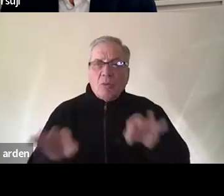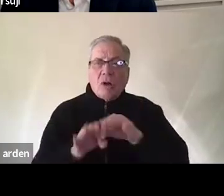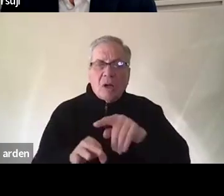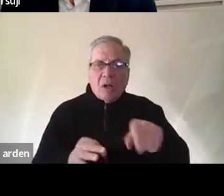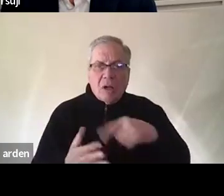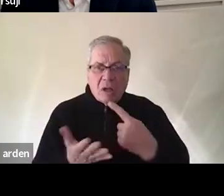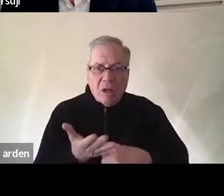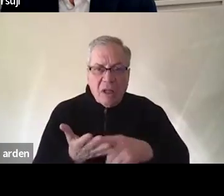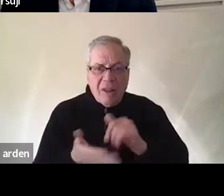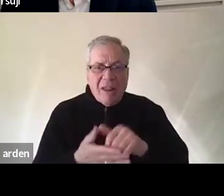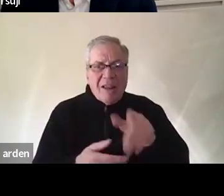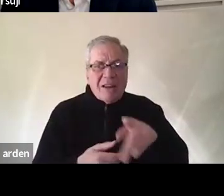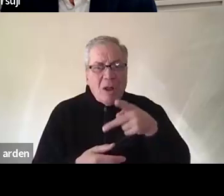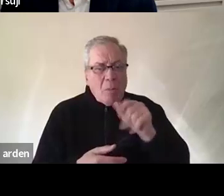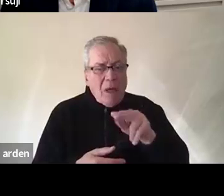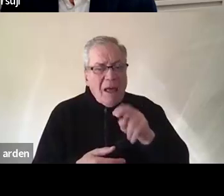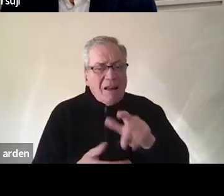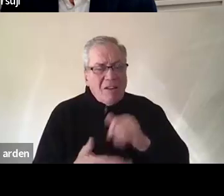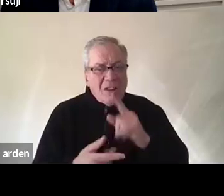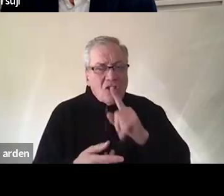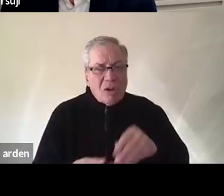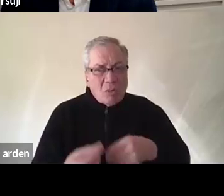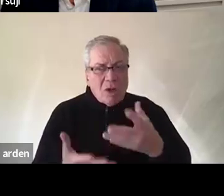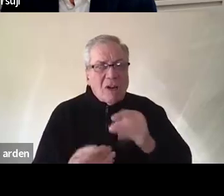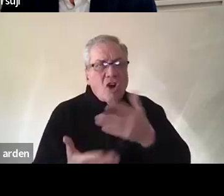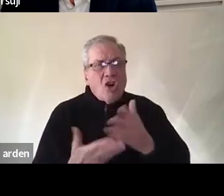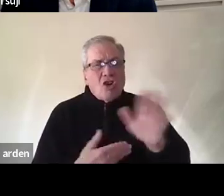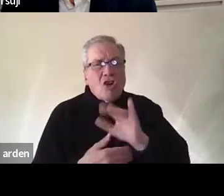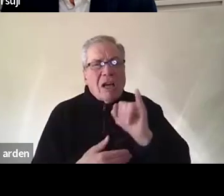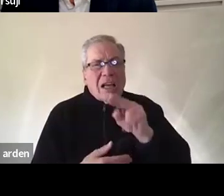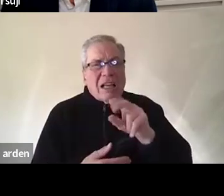that our panelists provided. Thank you so much for all of your insights. We also